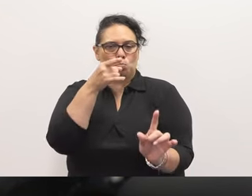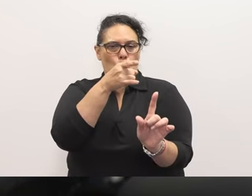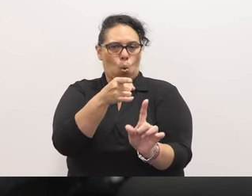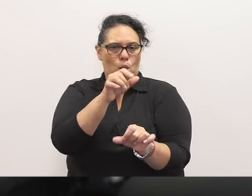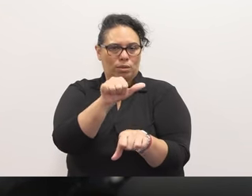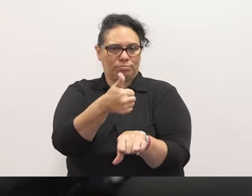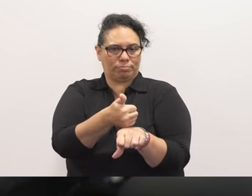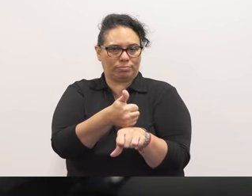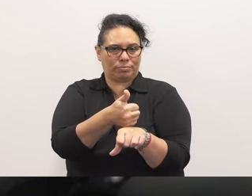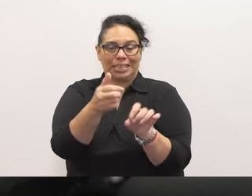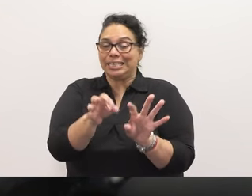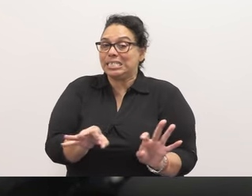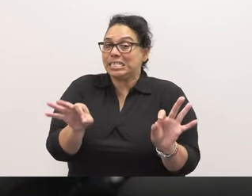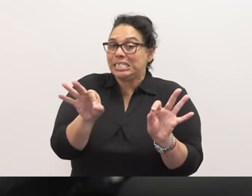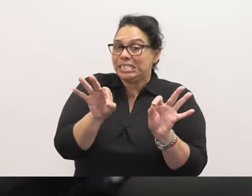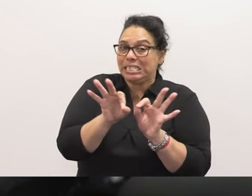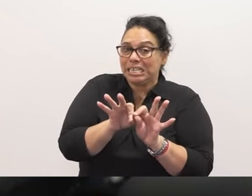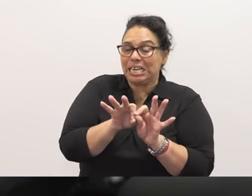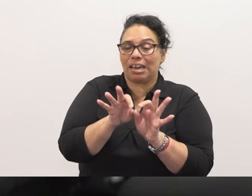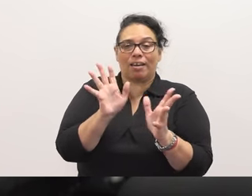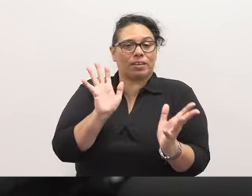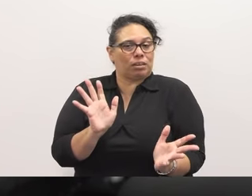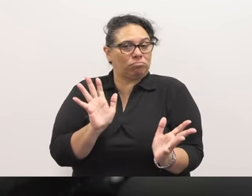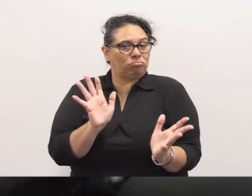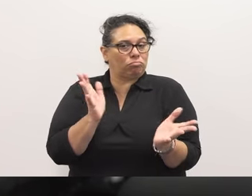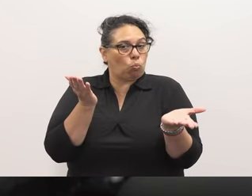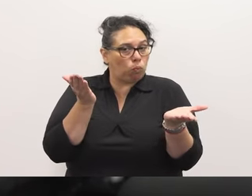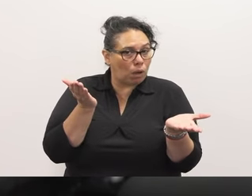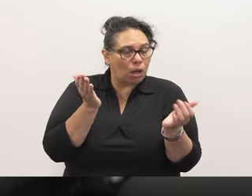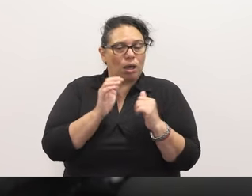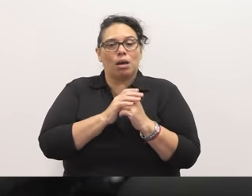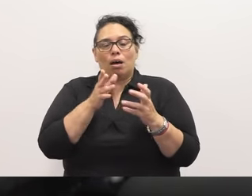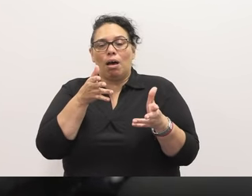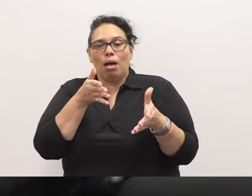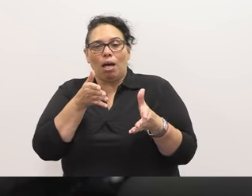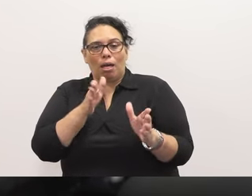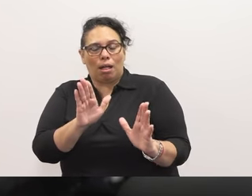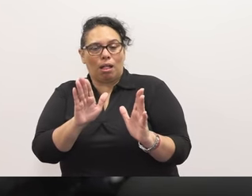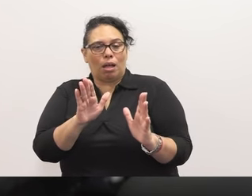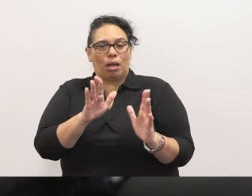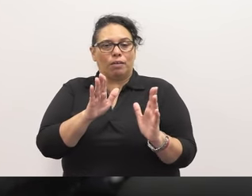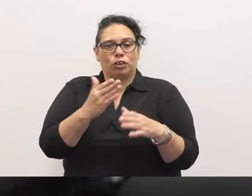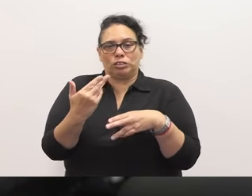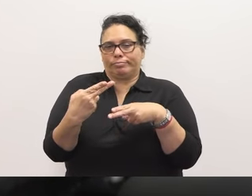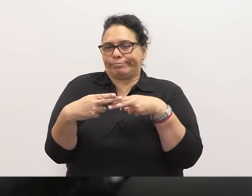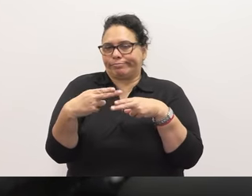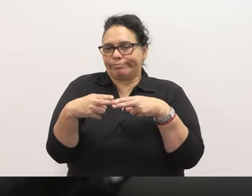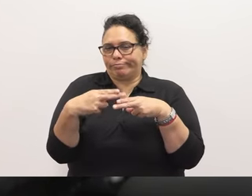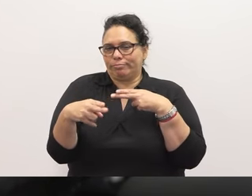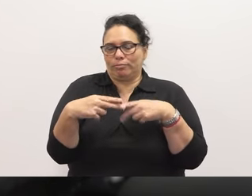The significance of this moment is that it also will allow for interim goals and guardrails to be developed